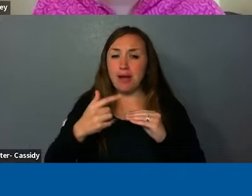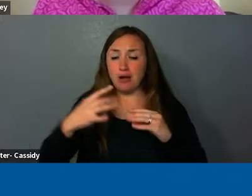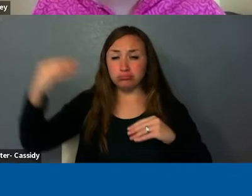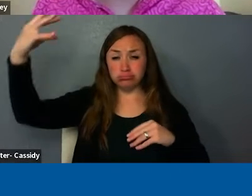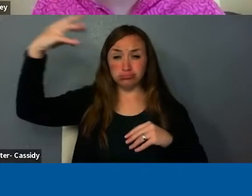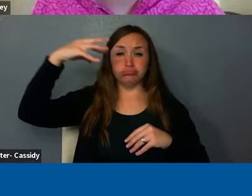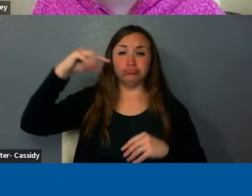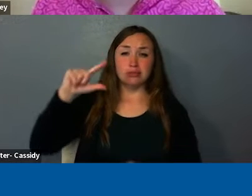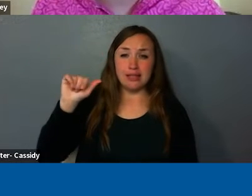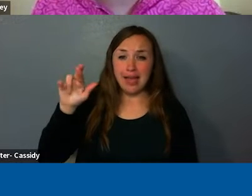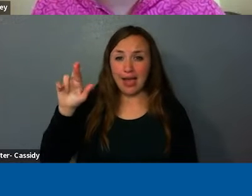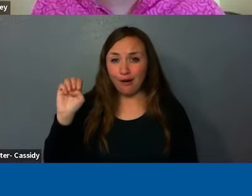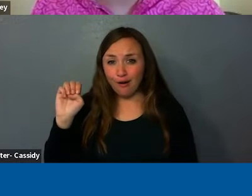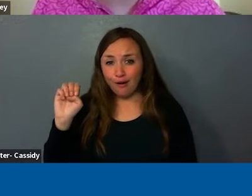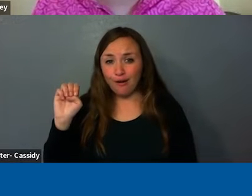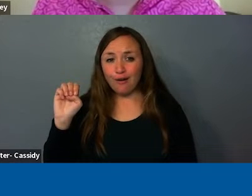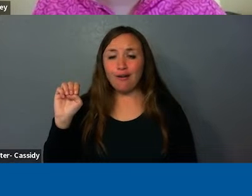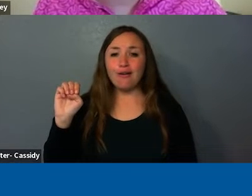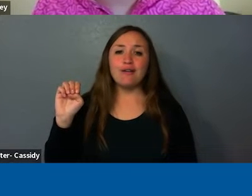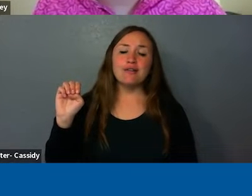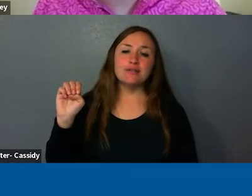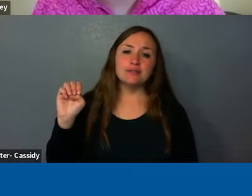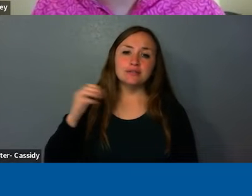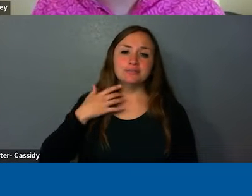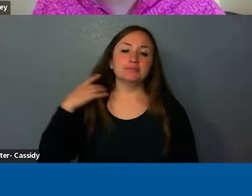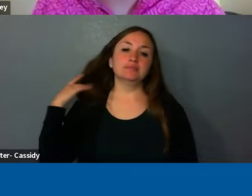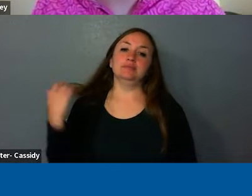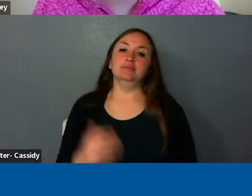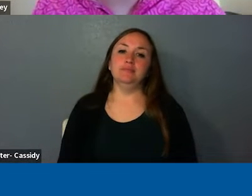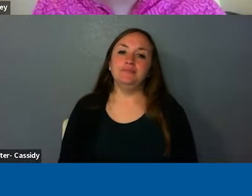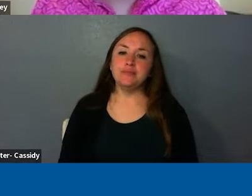no light and dark UI can be permanent in error, you know, temporary as well.